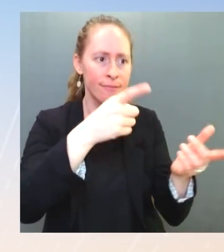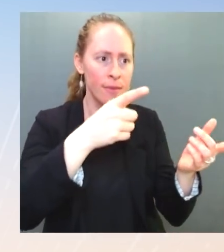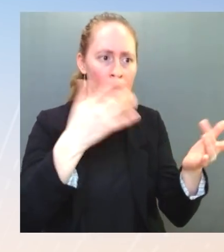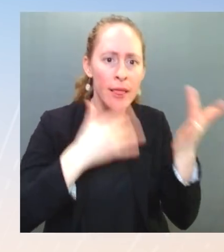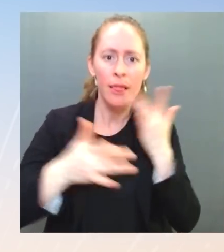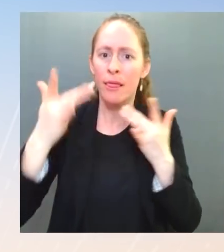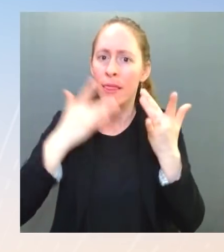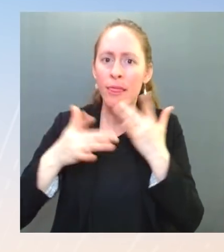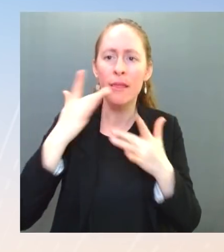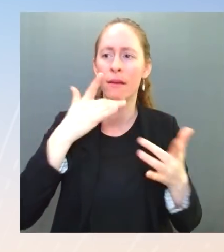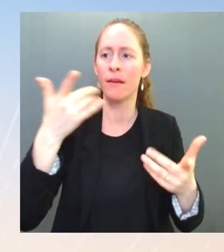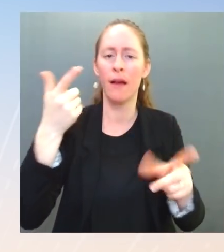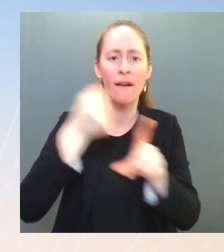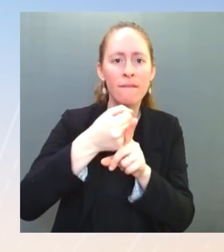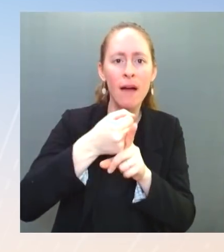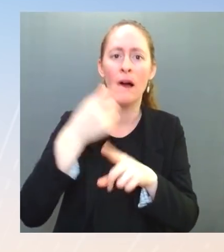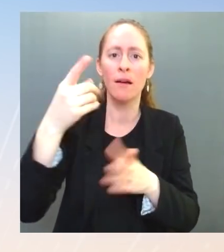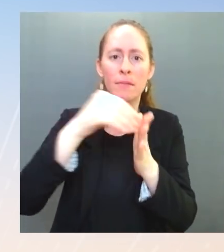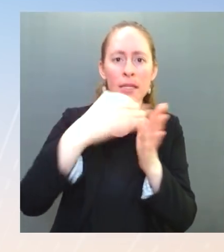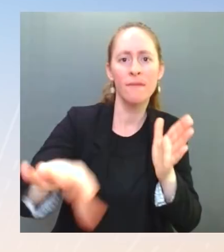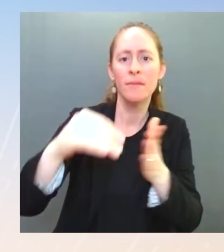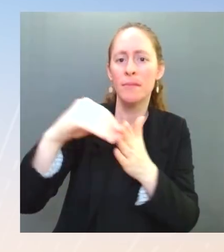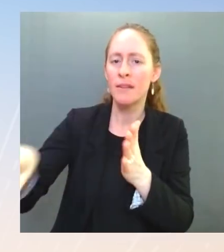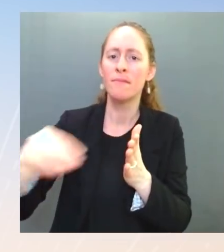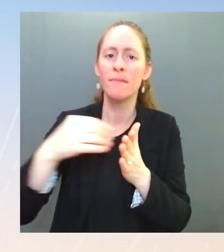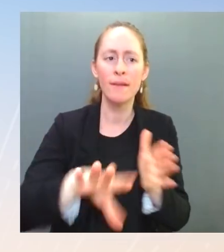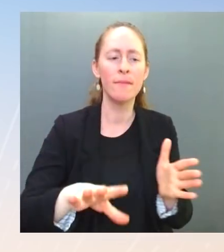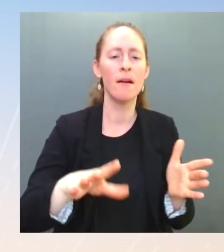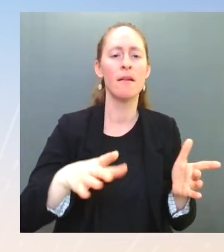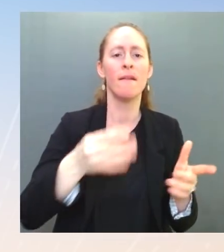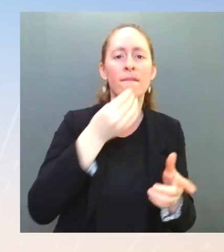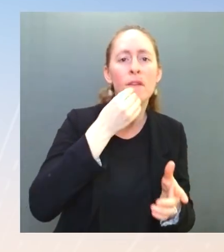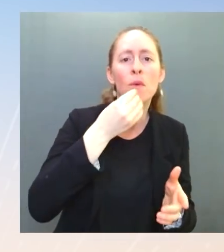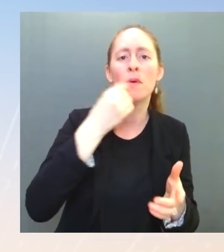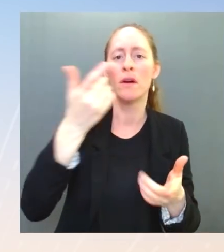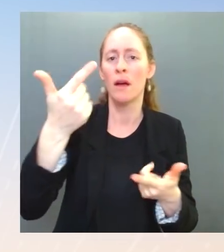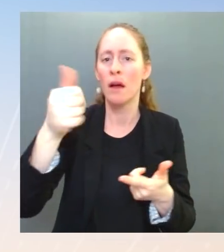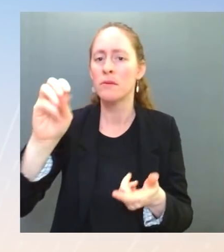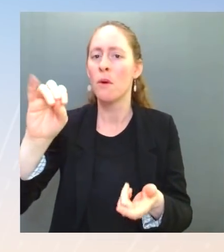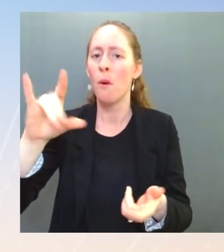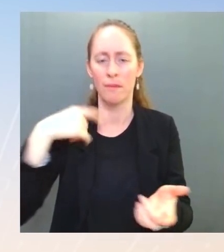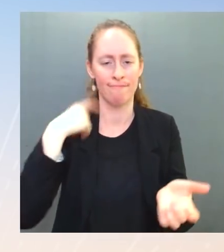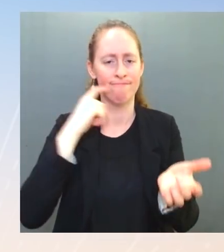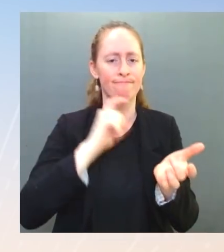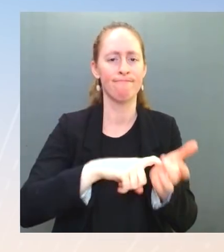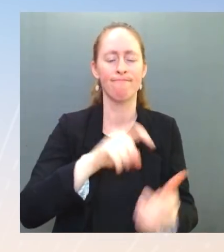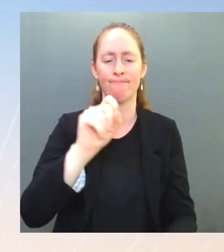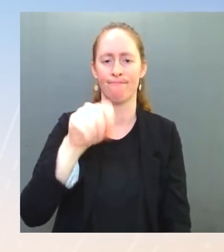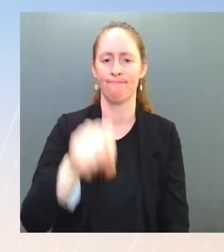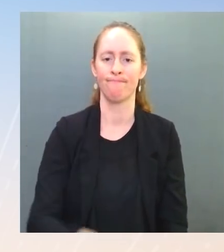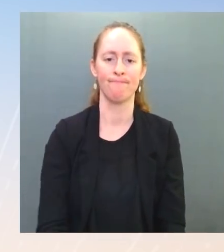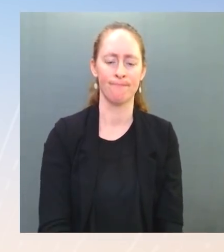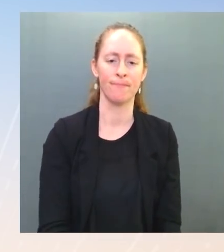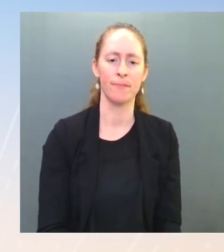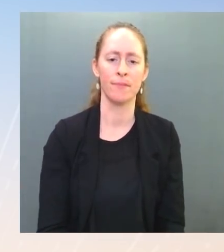Headline inflation does. And of course we know that core inflation, energy, the impact of energy, of course on oil prices,